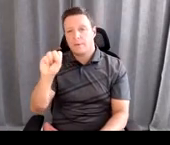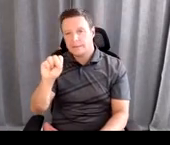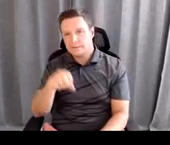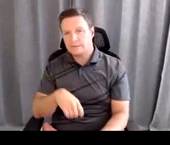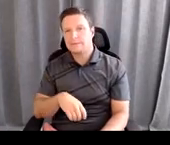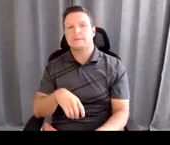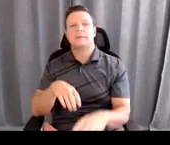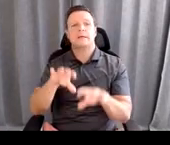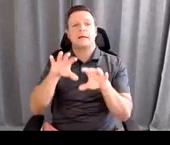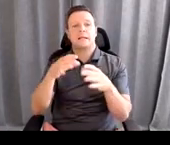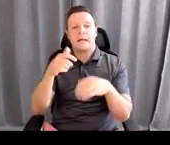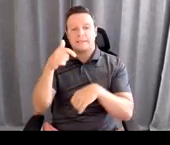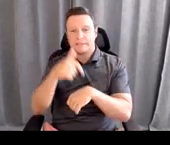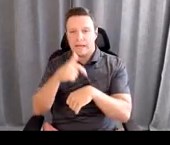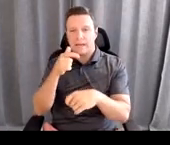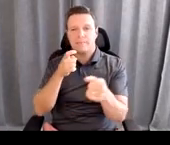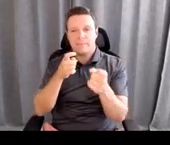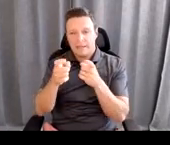that type of thing is about me and the things that I learned